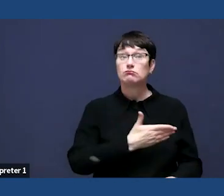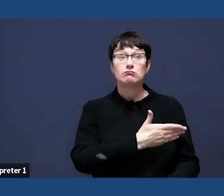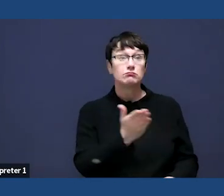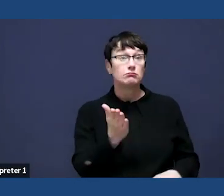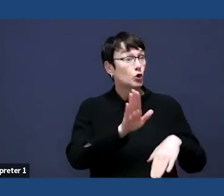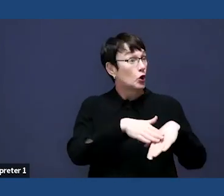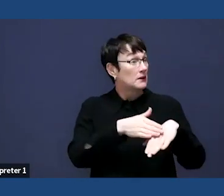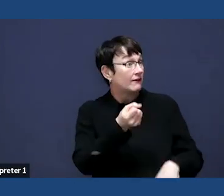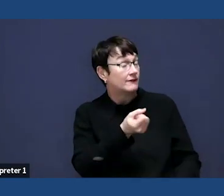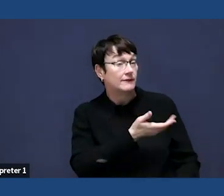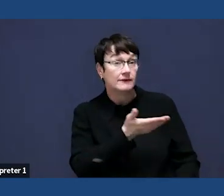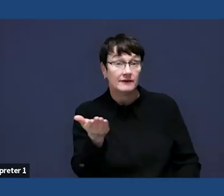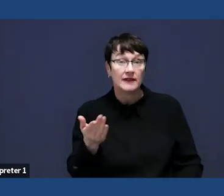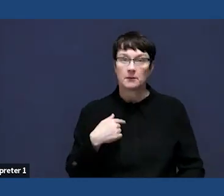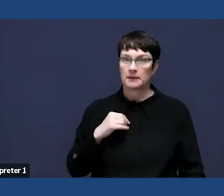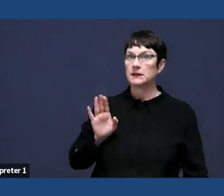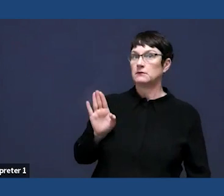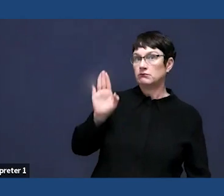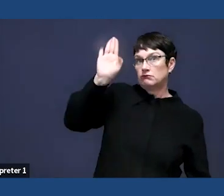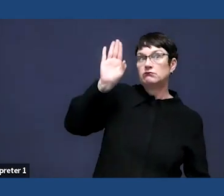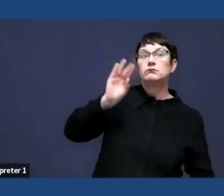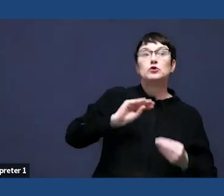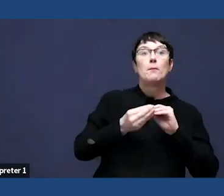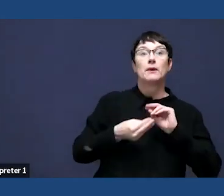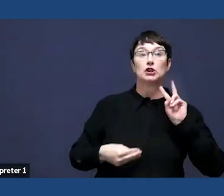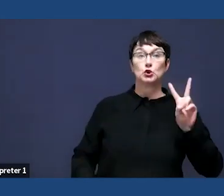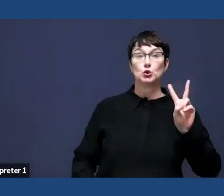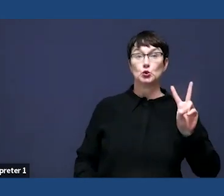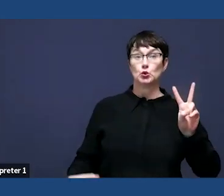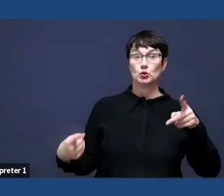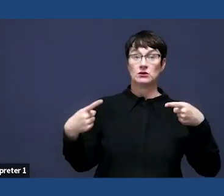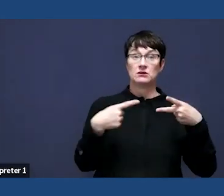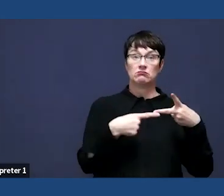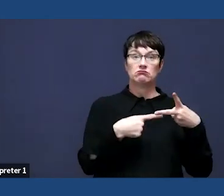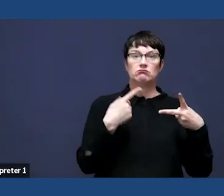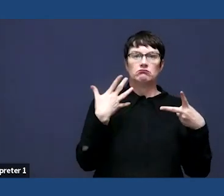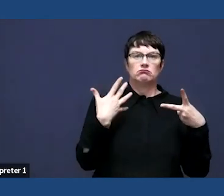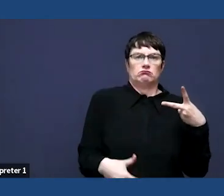We know now, you have provided so much data, which is very relevant for the thing that